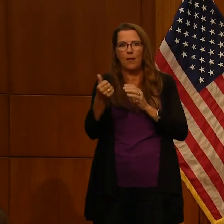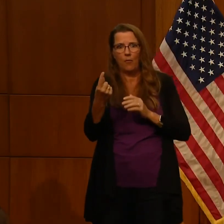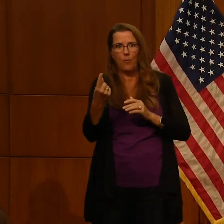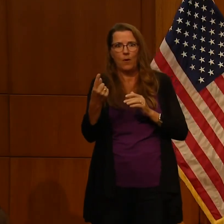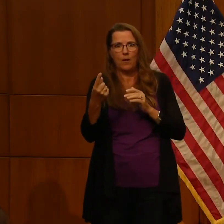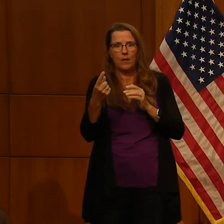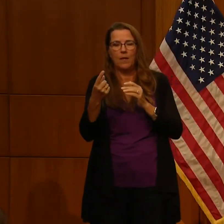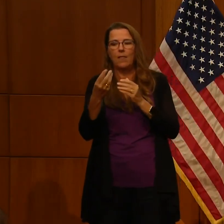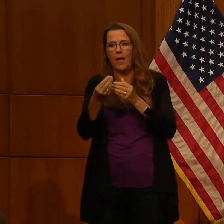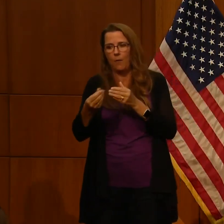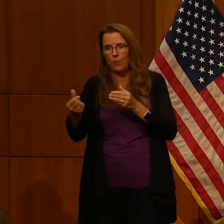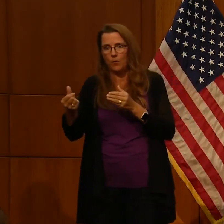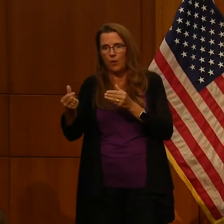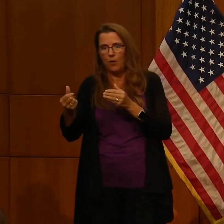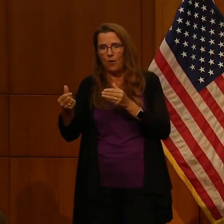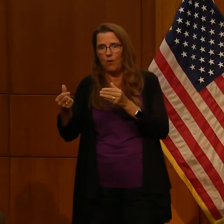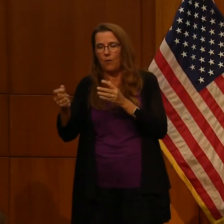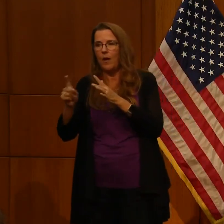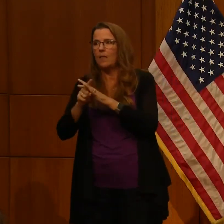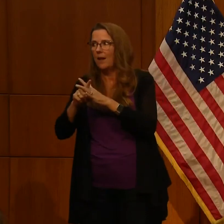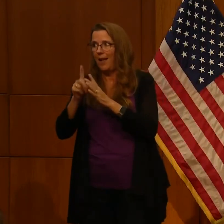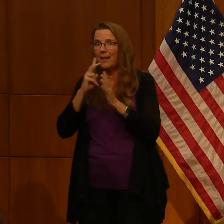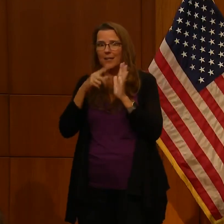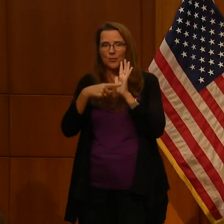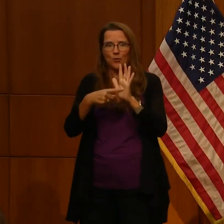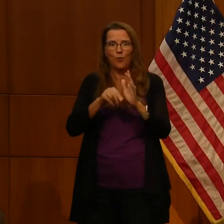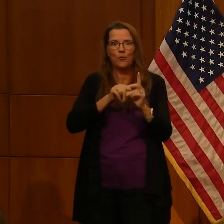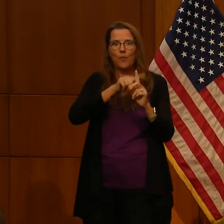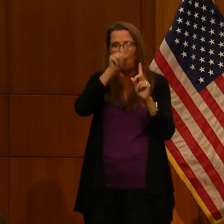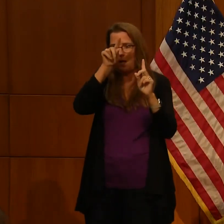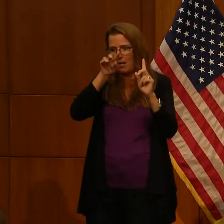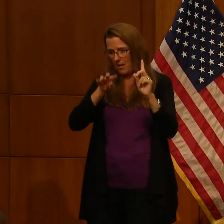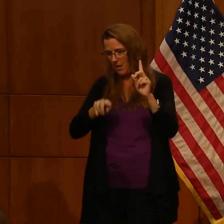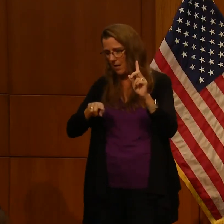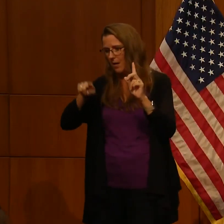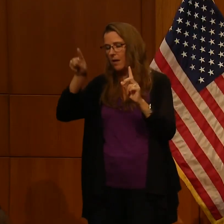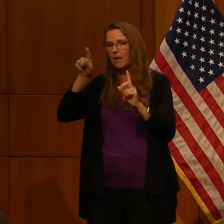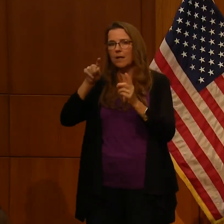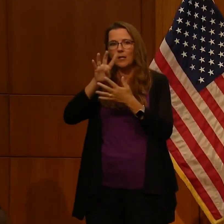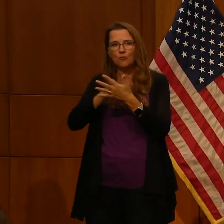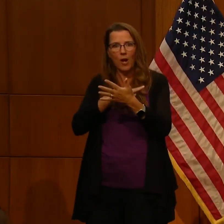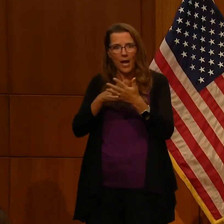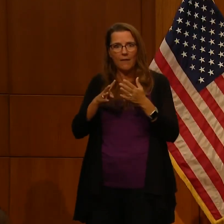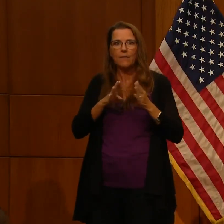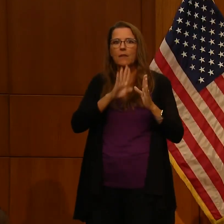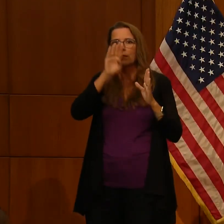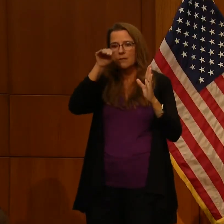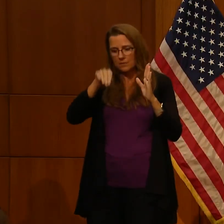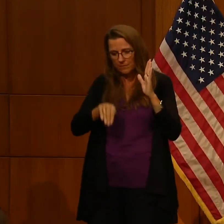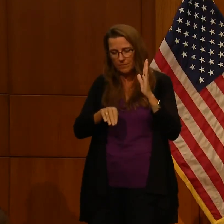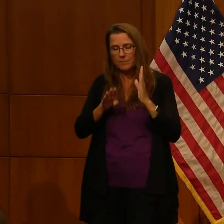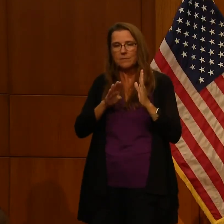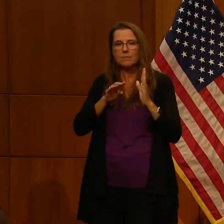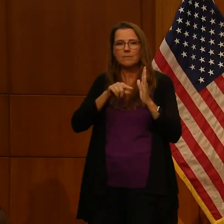THERE WILL BE ANOTHER ONE. AND THAT ONE WILL GO AND I CAN SHOW